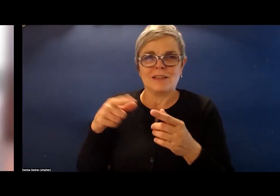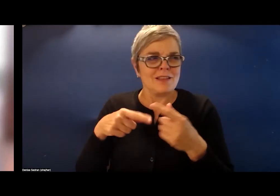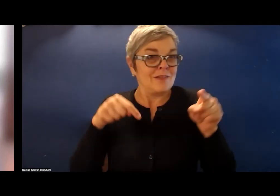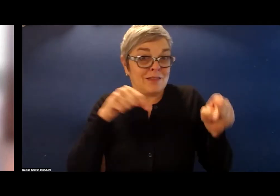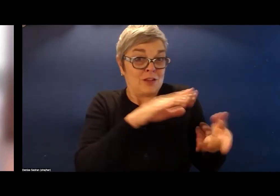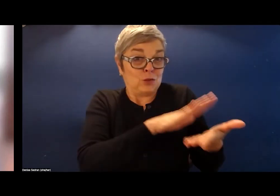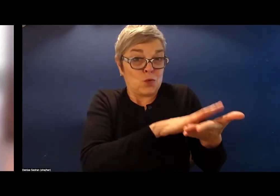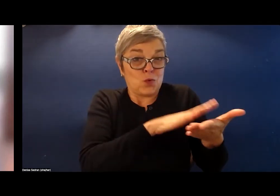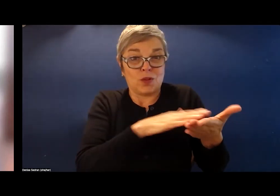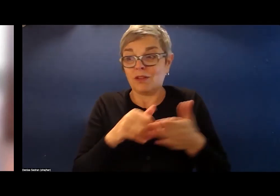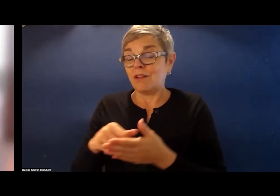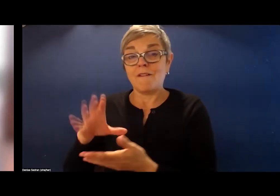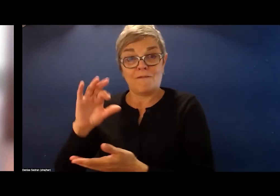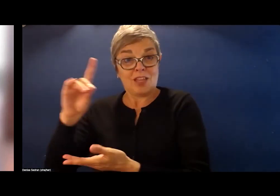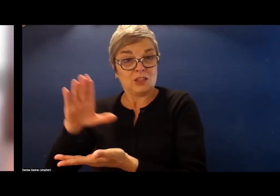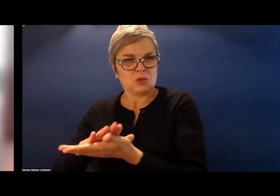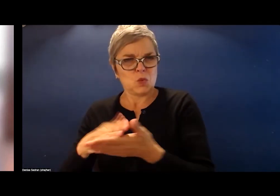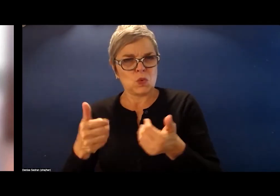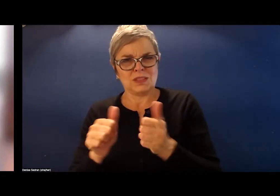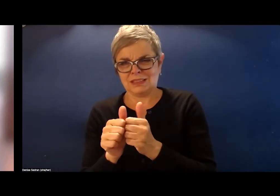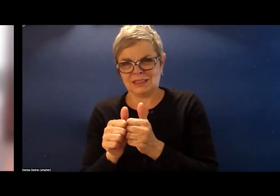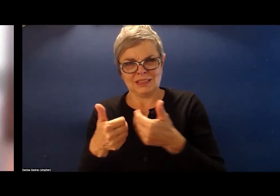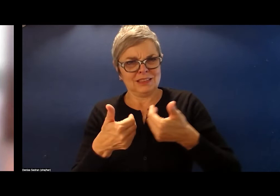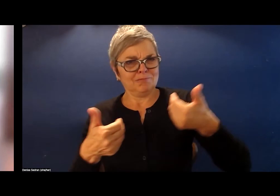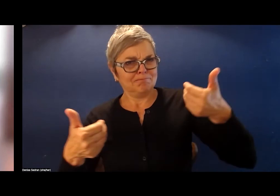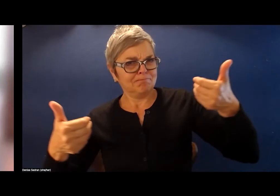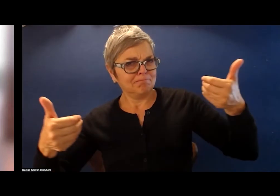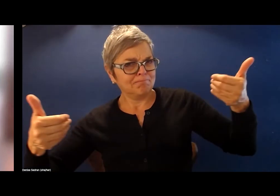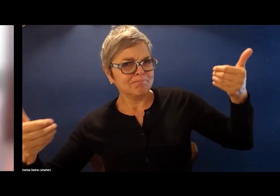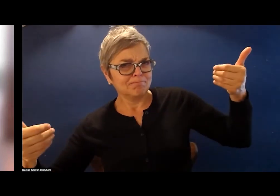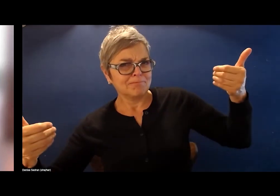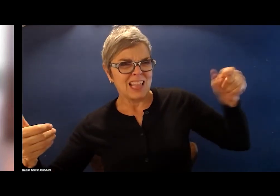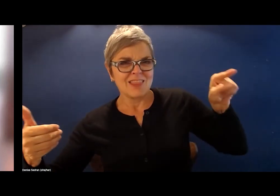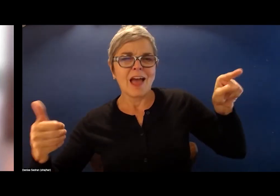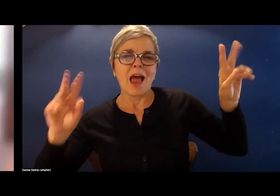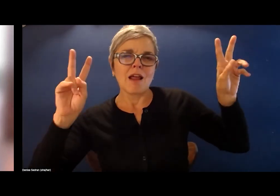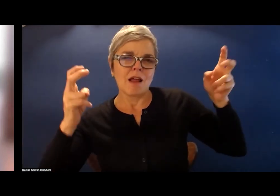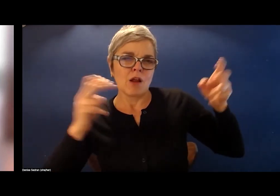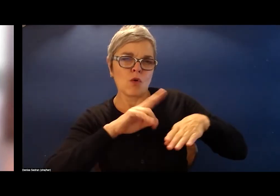or I would hope that almost everything we did, I could have an opportunity to do again.